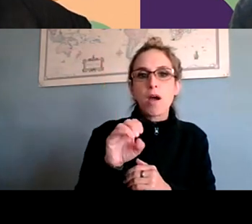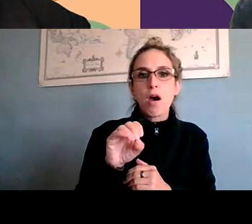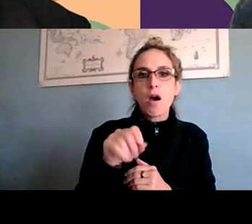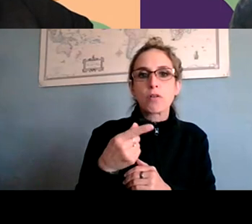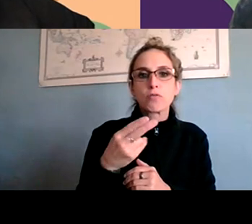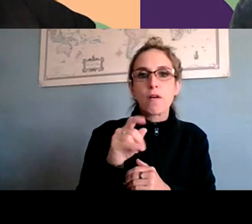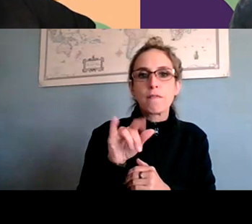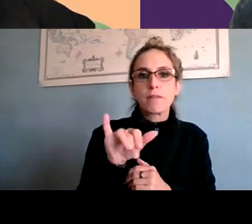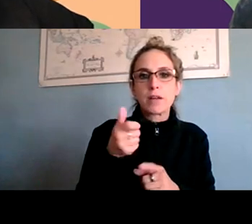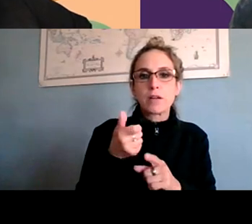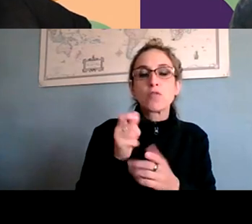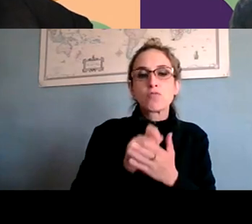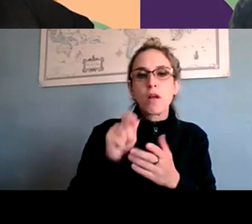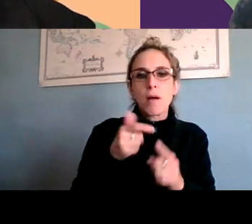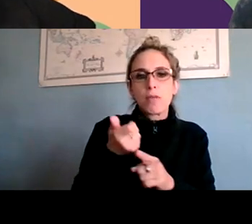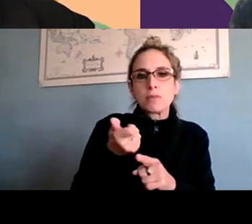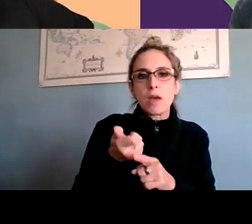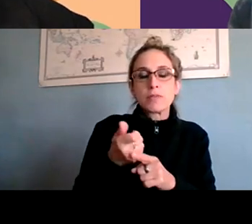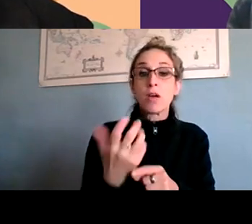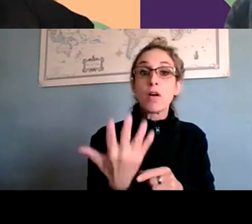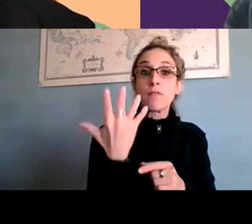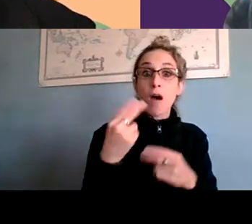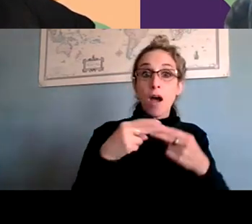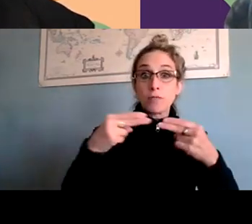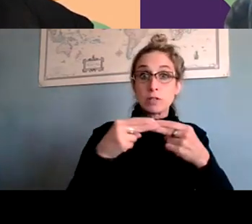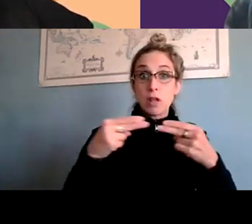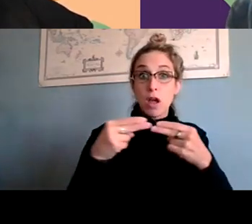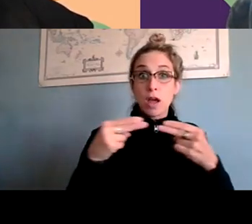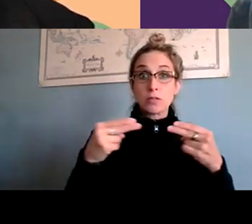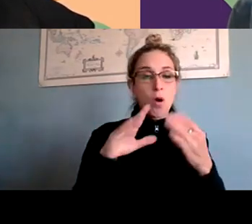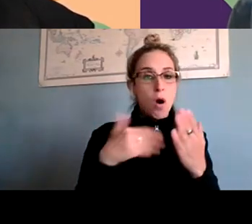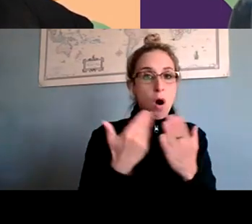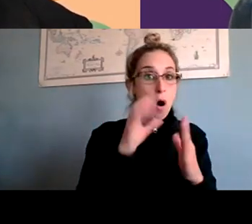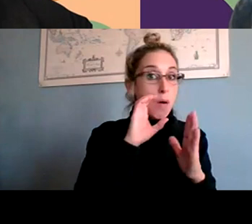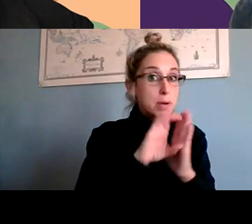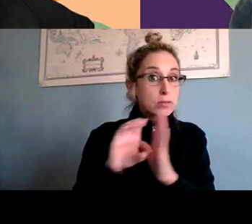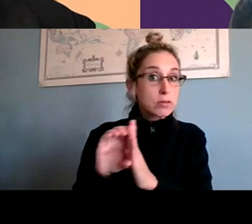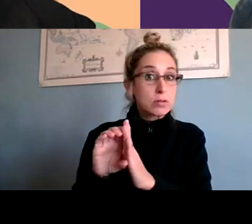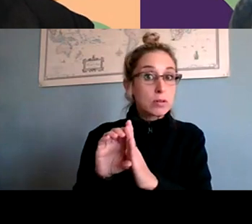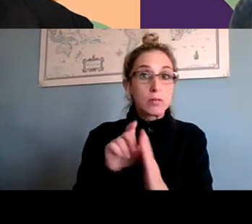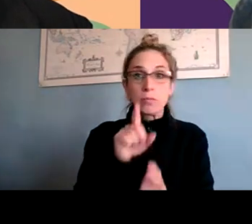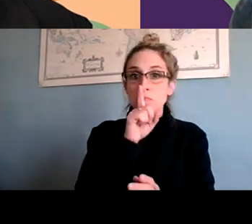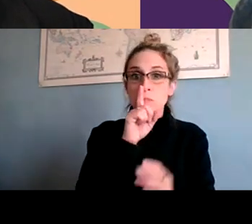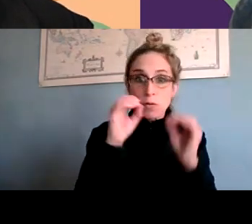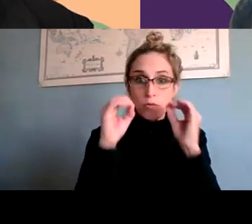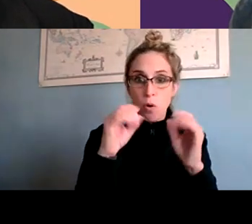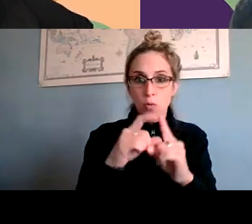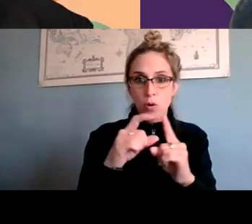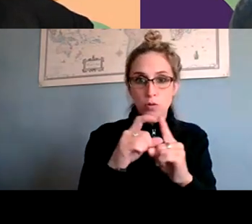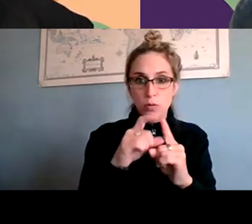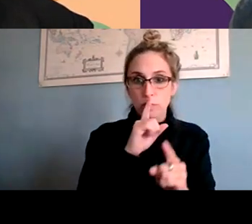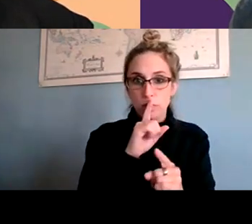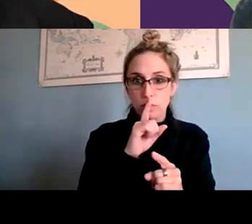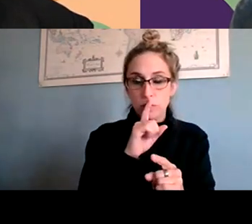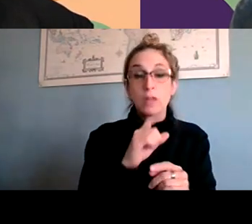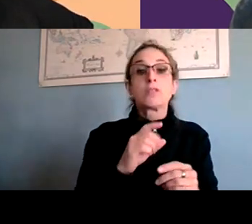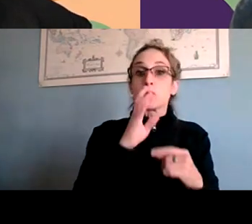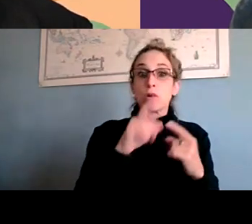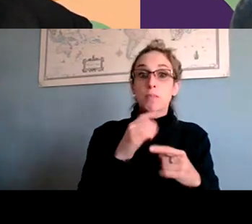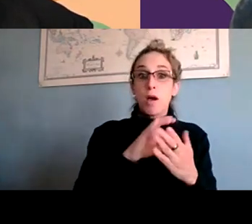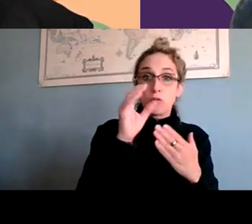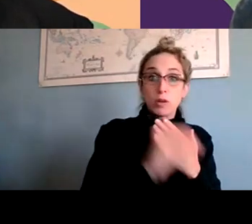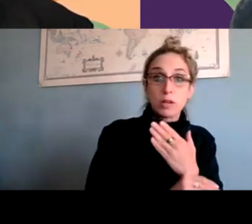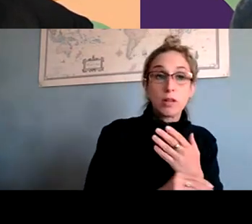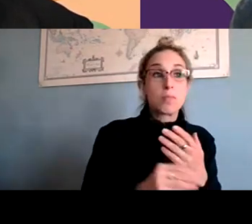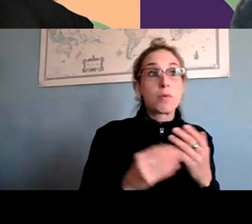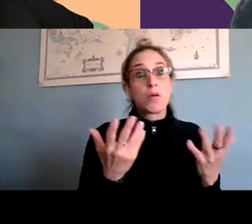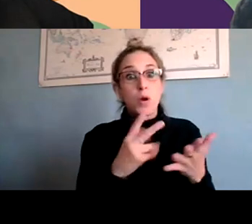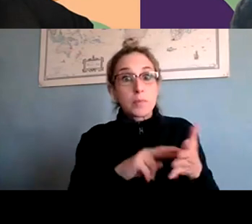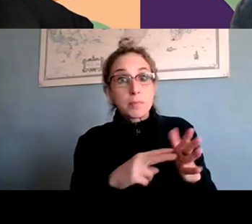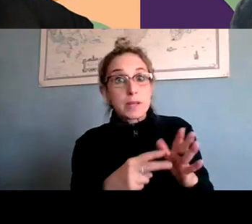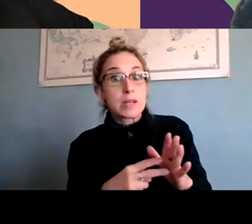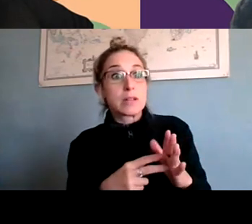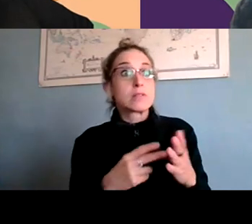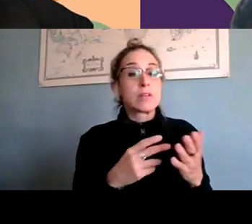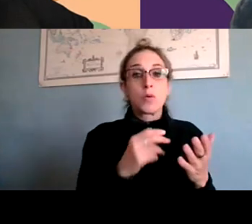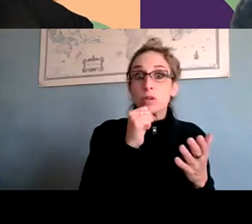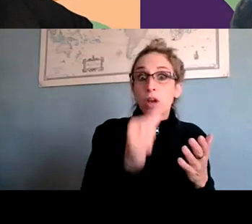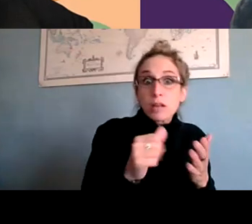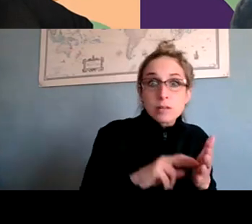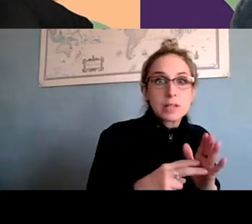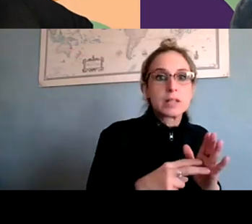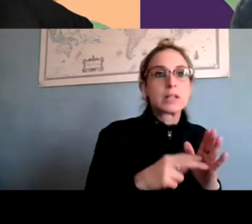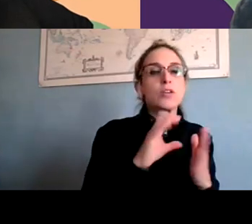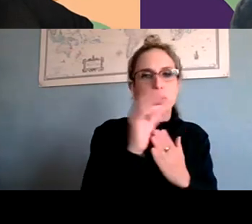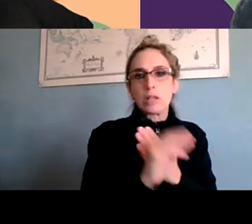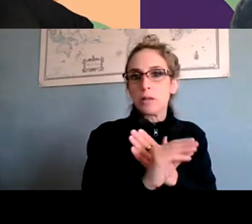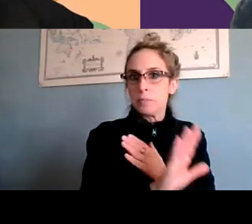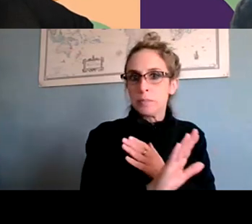Aurora Chang: Five slides all images no text and curriculum, we talked about what curriculum is what curriculum isn't and you know outside of the classroom contracts, who taught you.